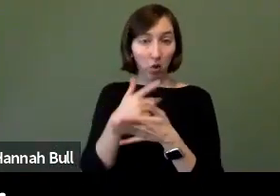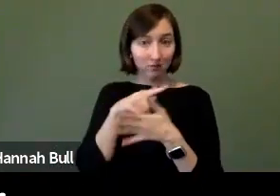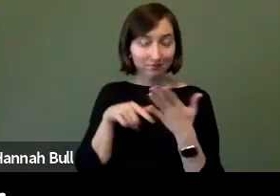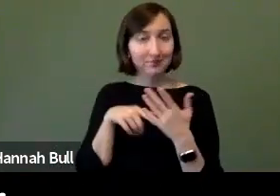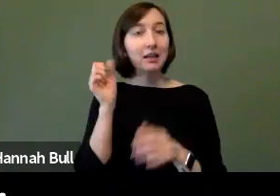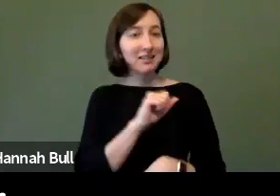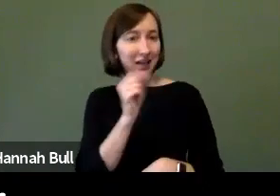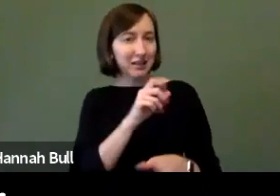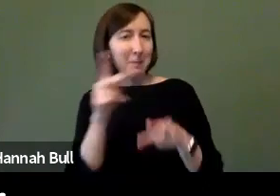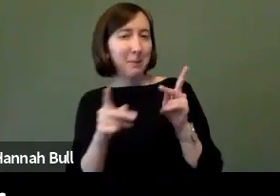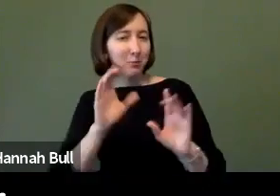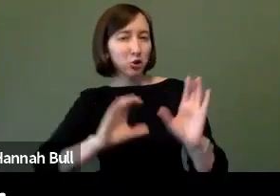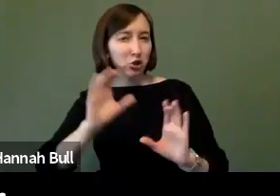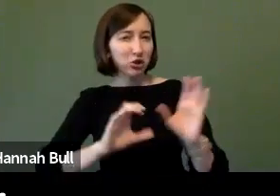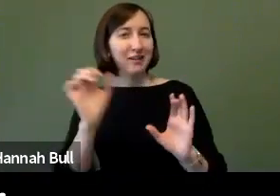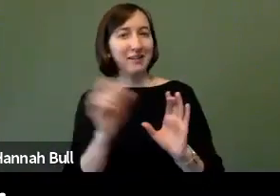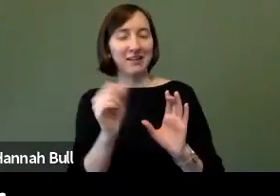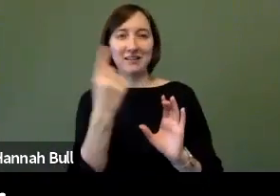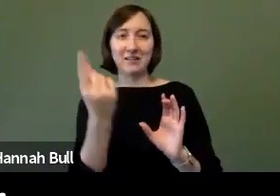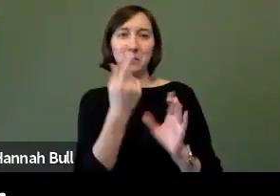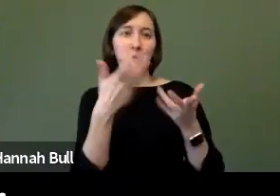Someone put it in the chat.